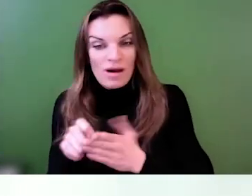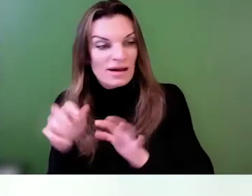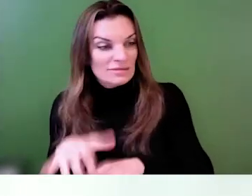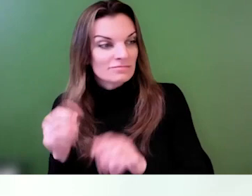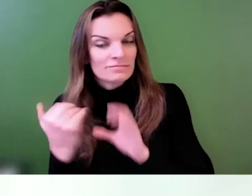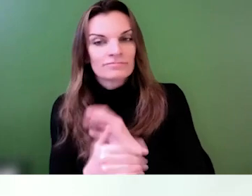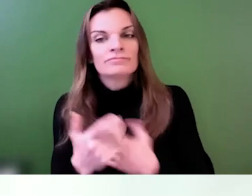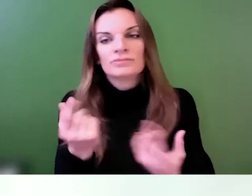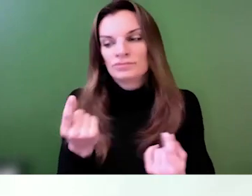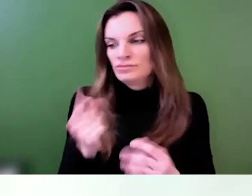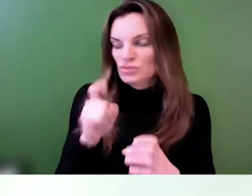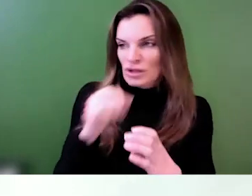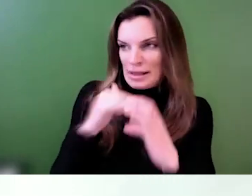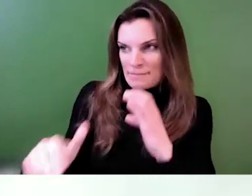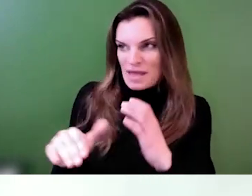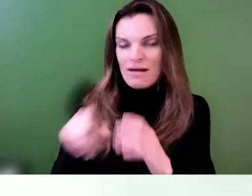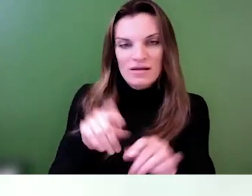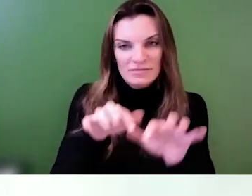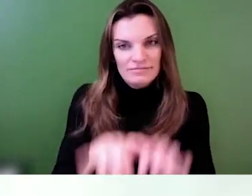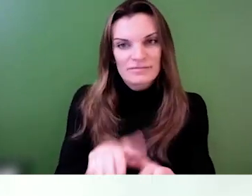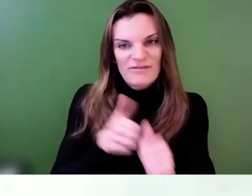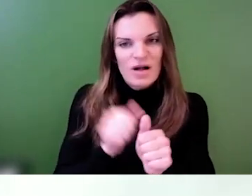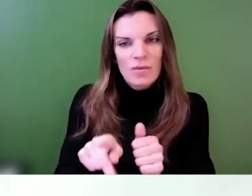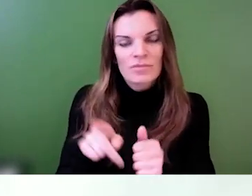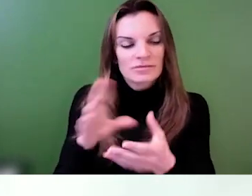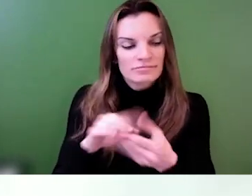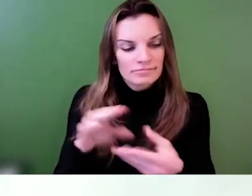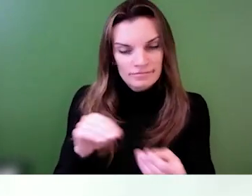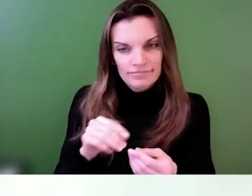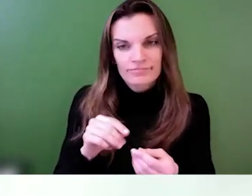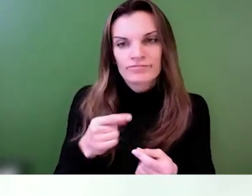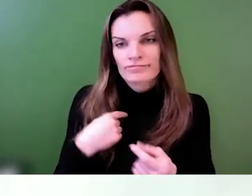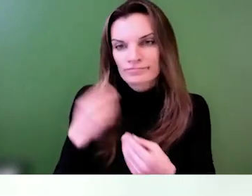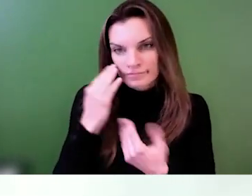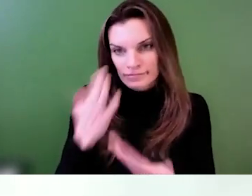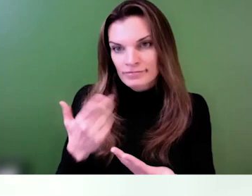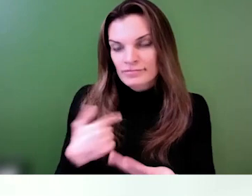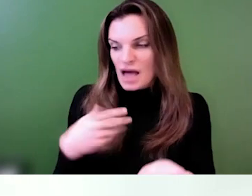sending a follow-up e-mail to them where you say something along the lines of I'm memorializing the conversation